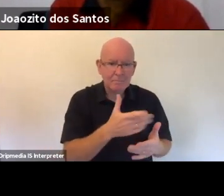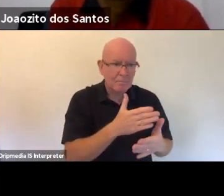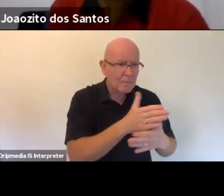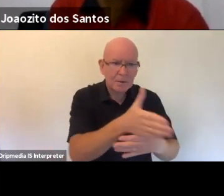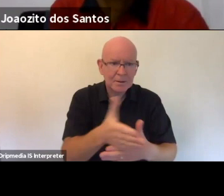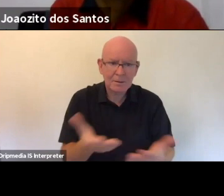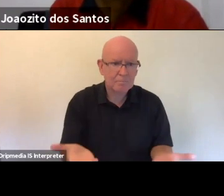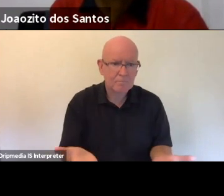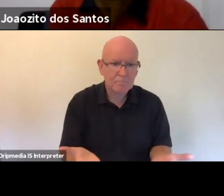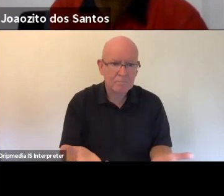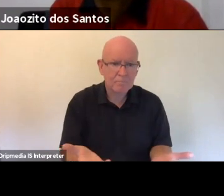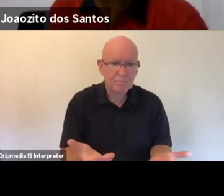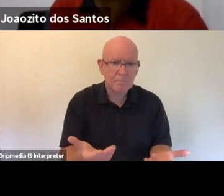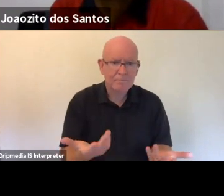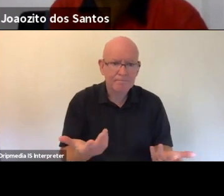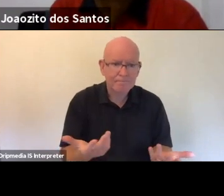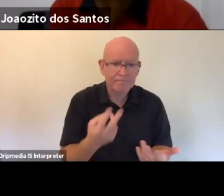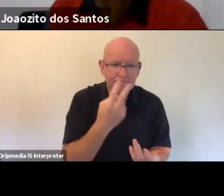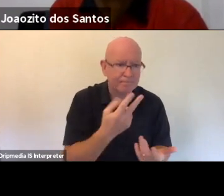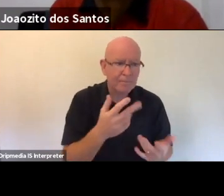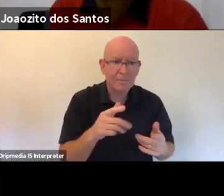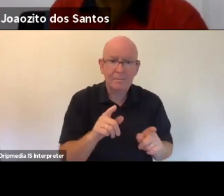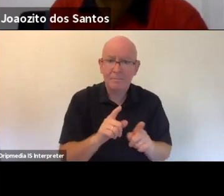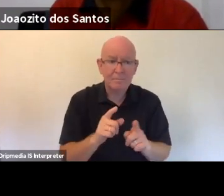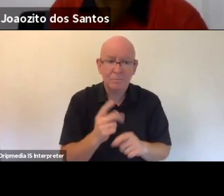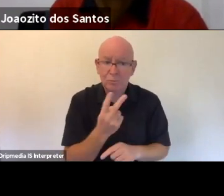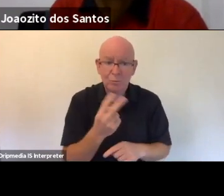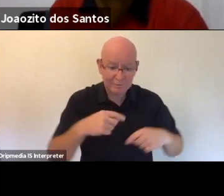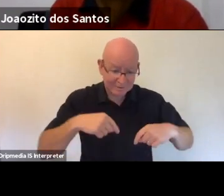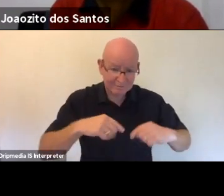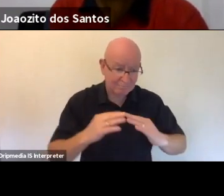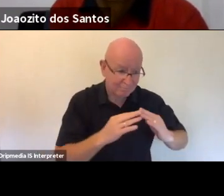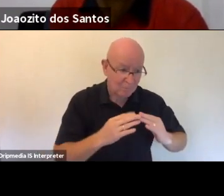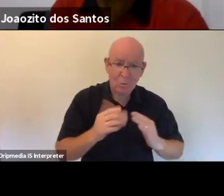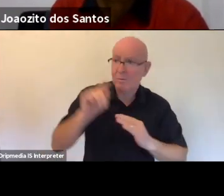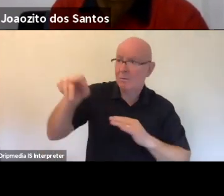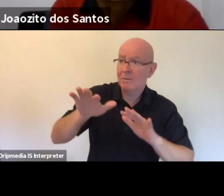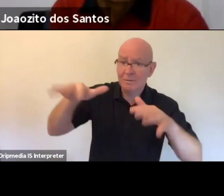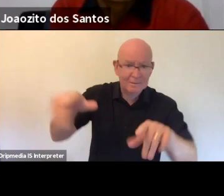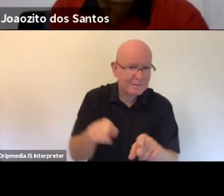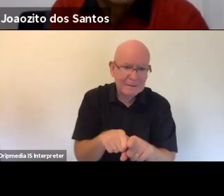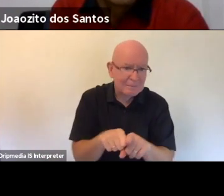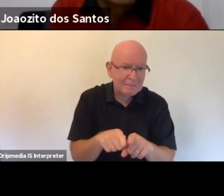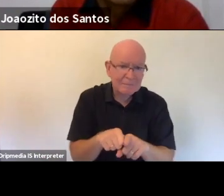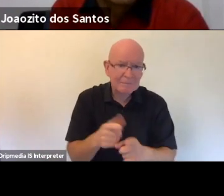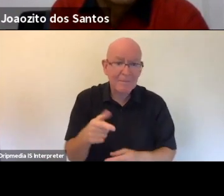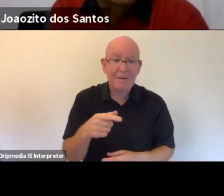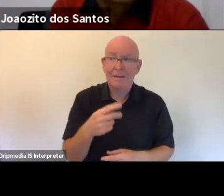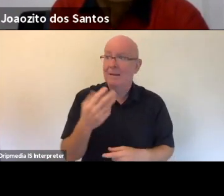Magnify of person with disability that also have HIV, hepatitis B or leprosy and others, this is.